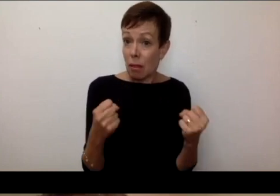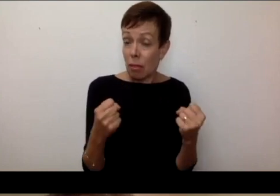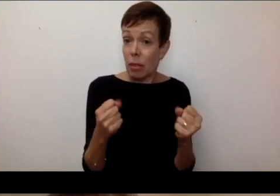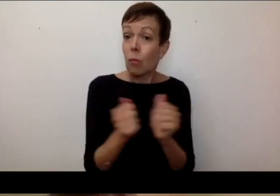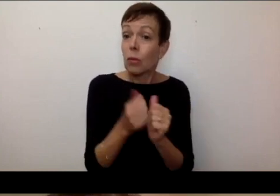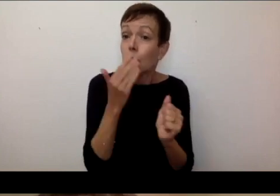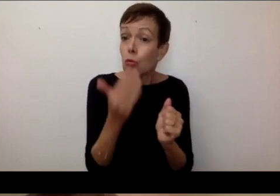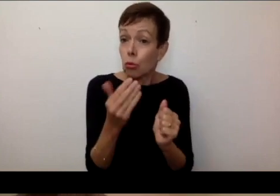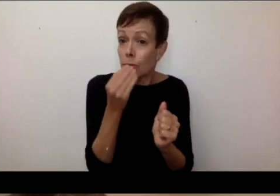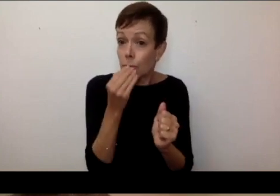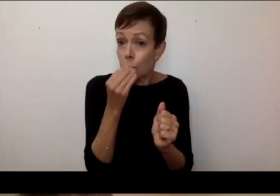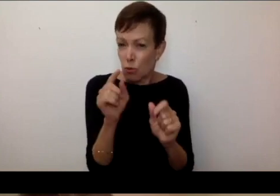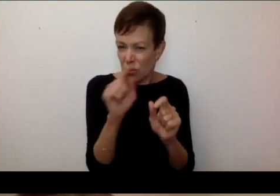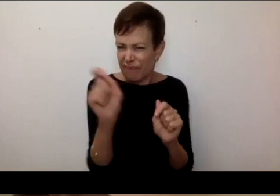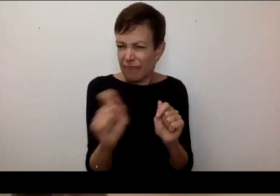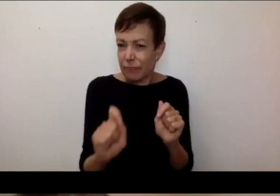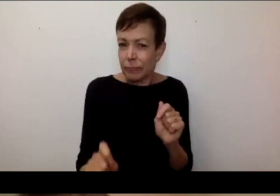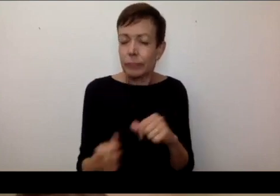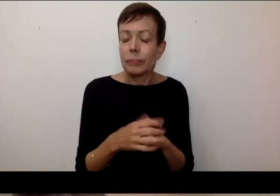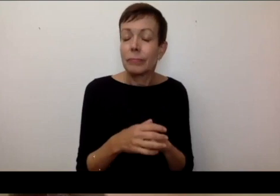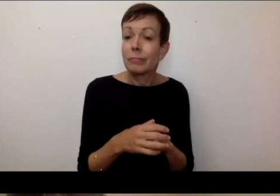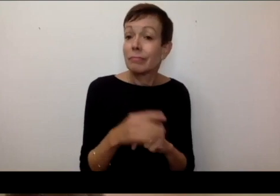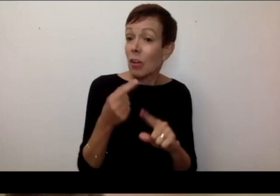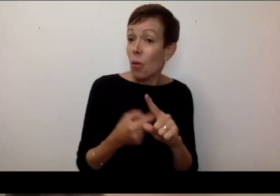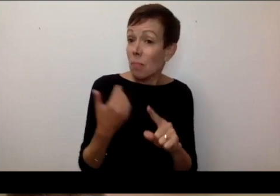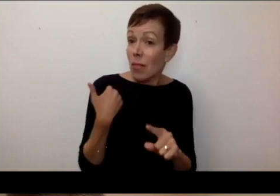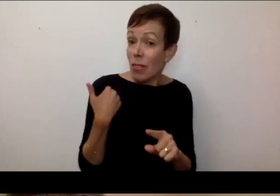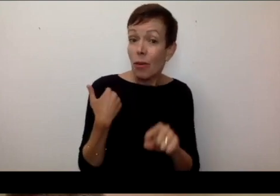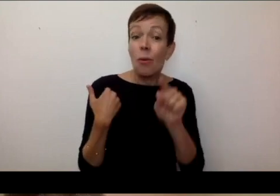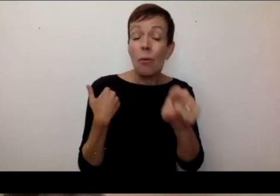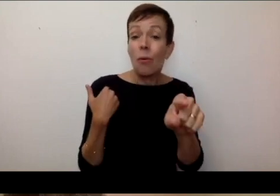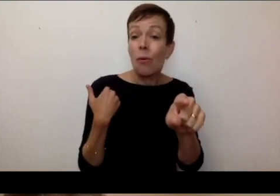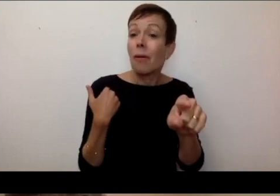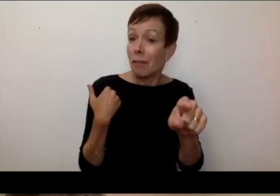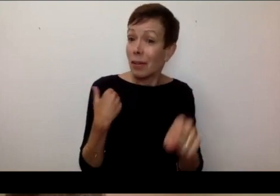last month the uk trip hop band massive attack released a video featuring guy